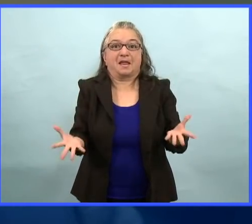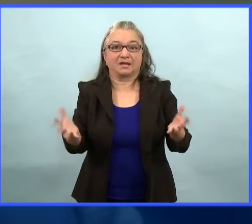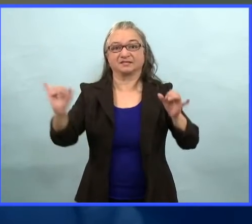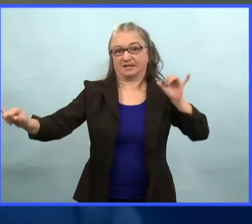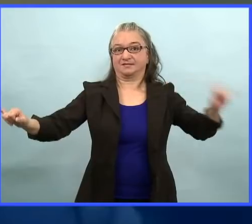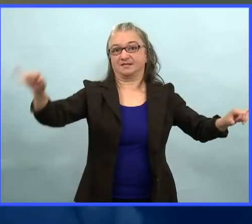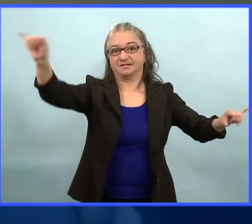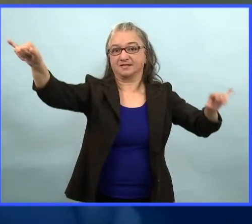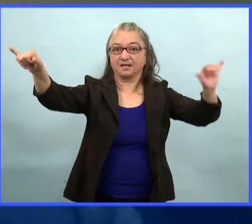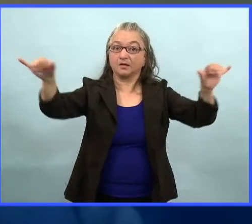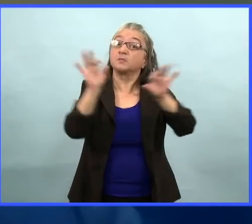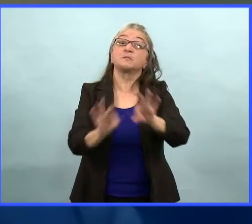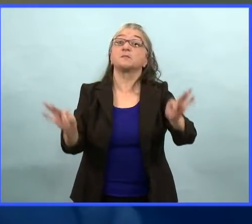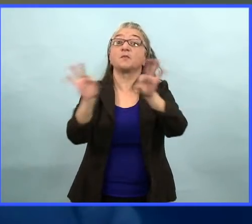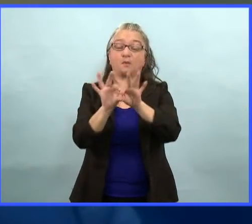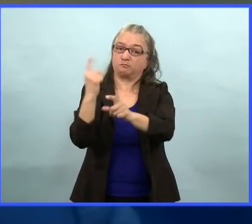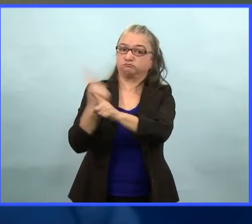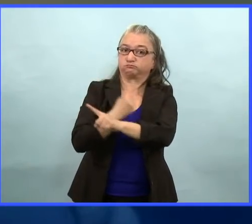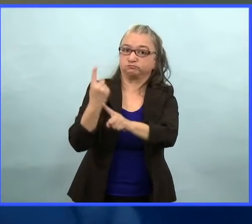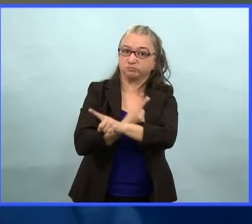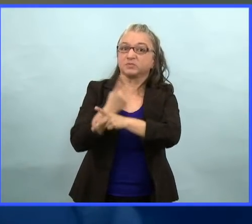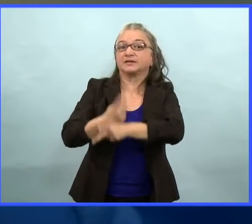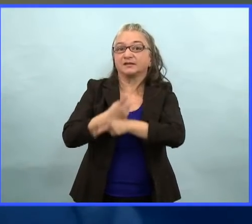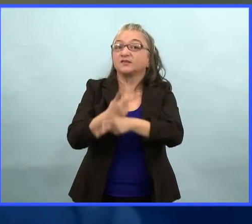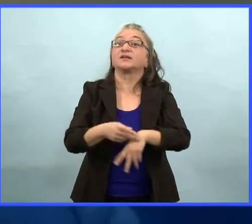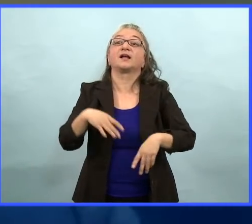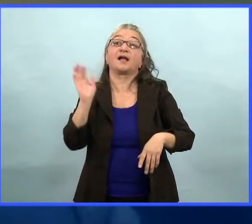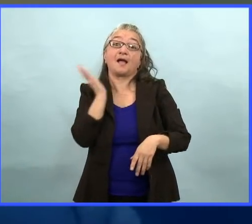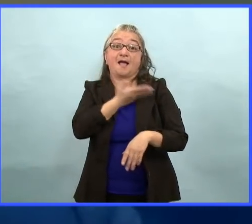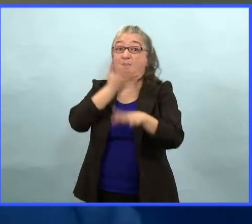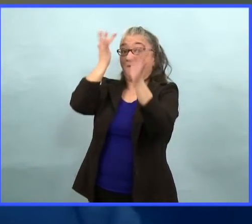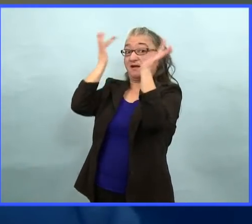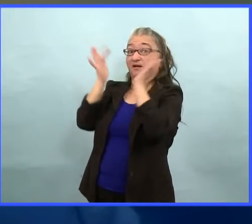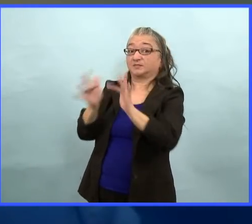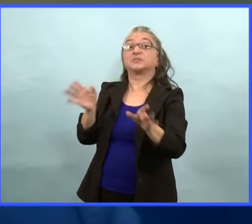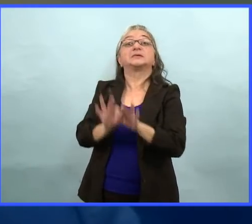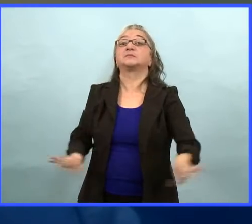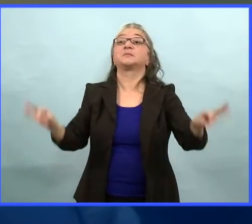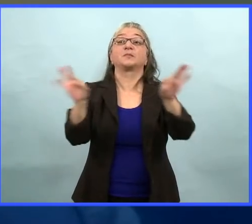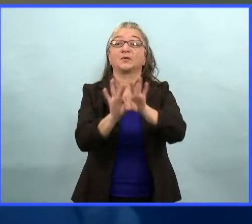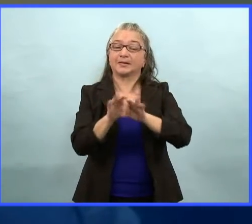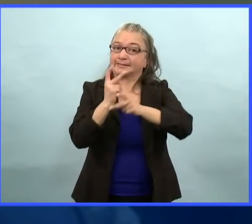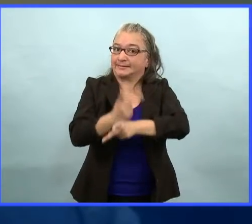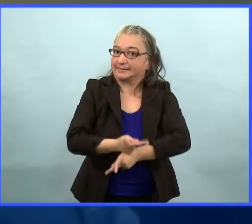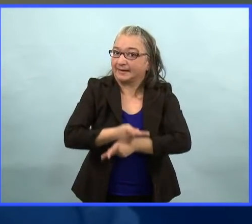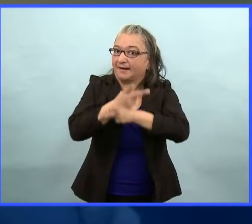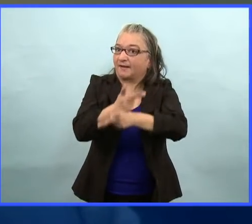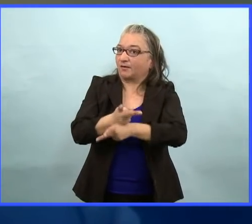maintain capacity in the acute care system to care for patients who require acute care um or